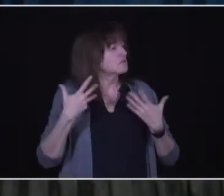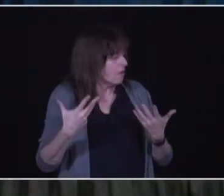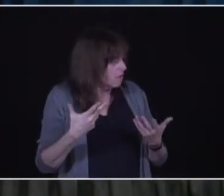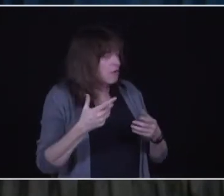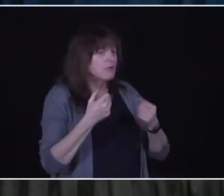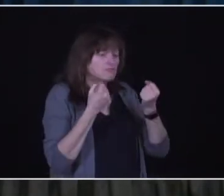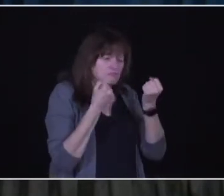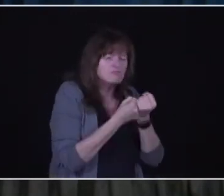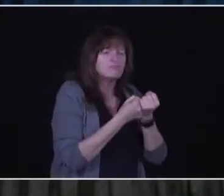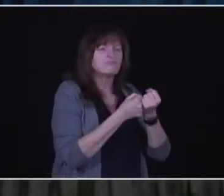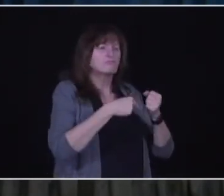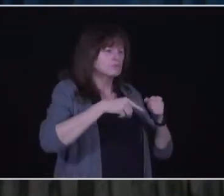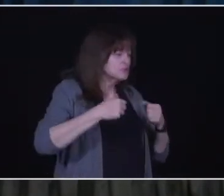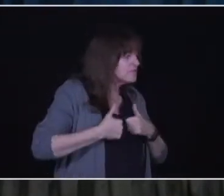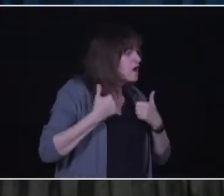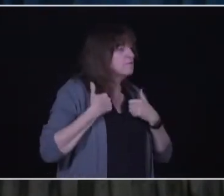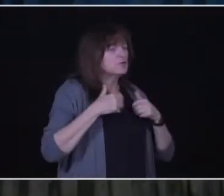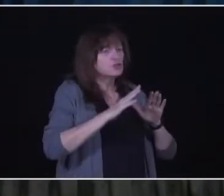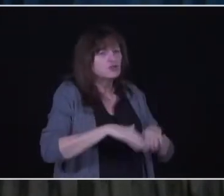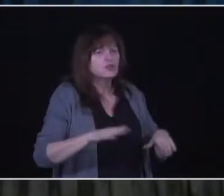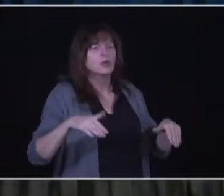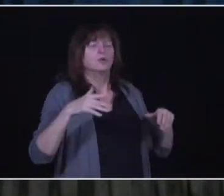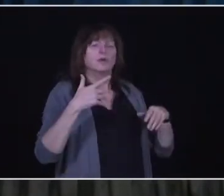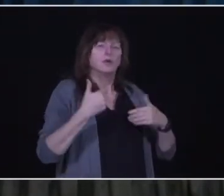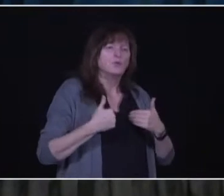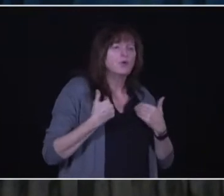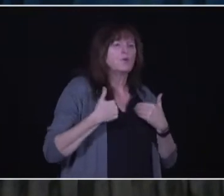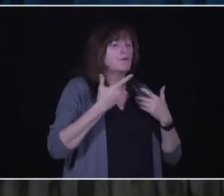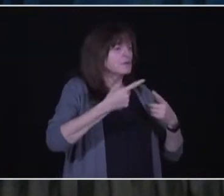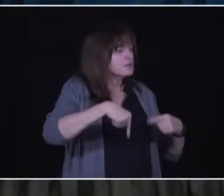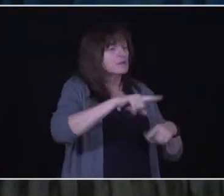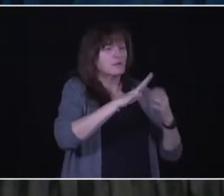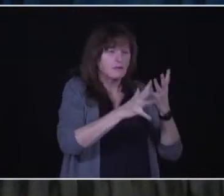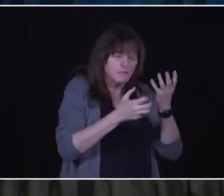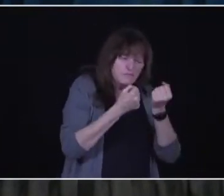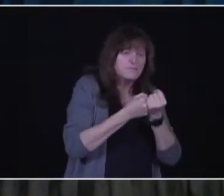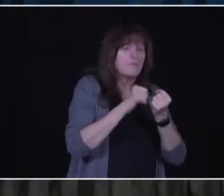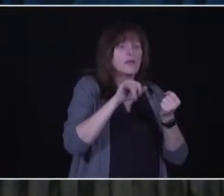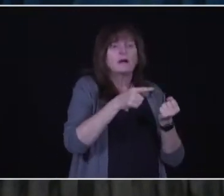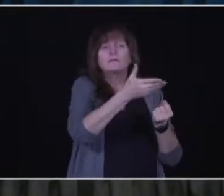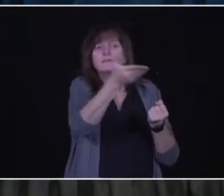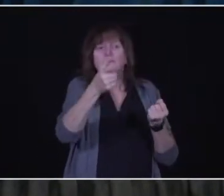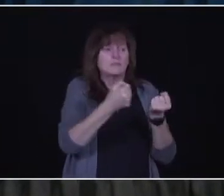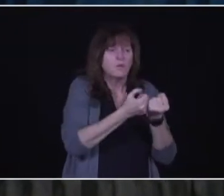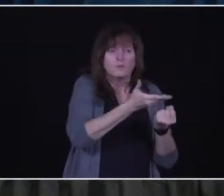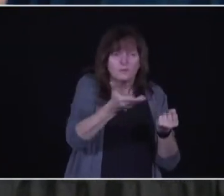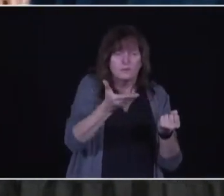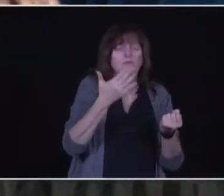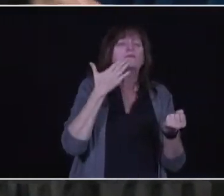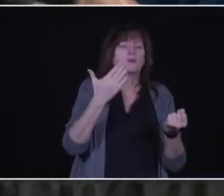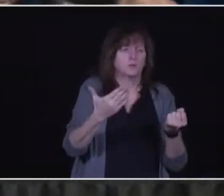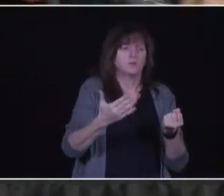difference especially in the lives of survivors children, youth and those who are dedicated to keeping them safe. Thank you.